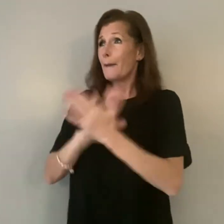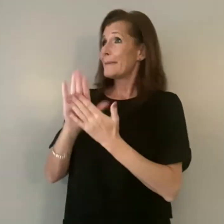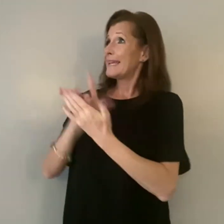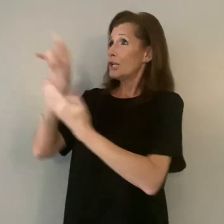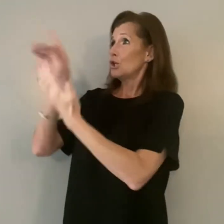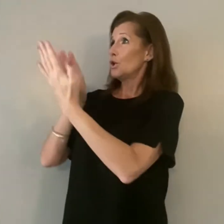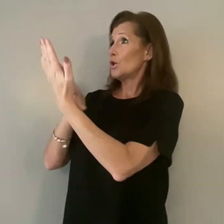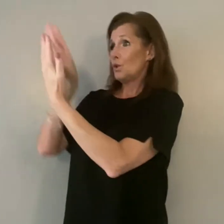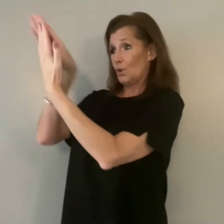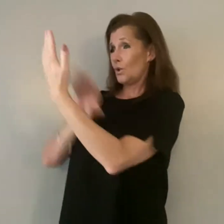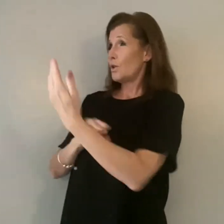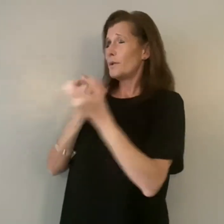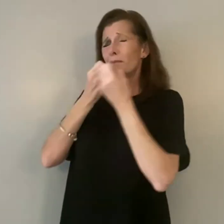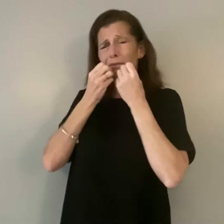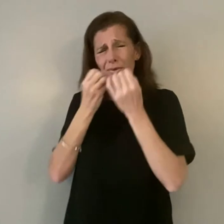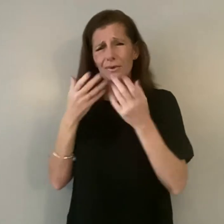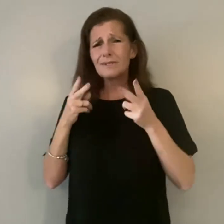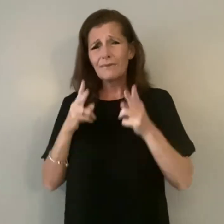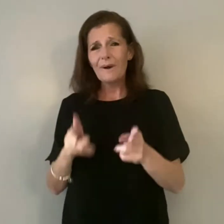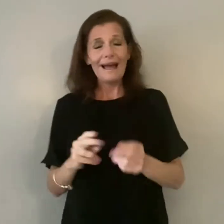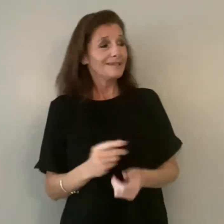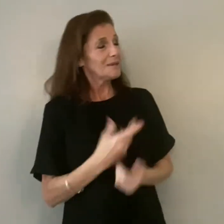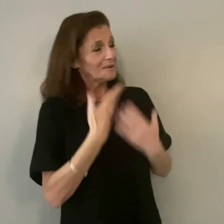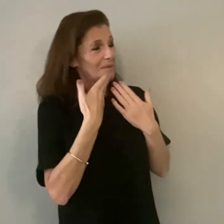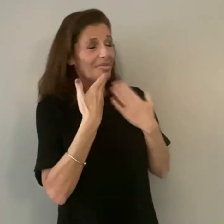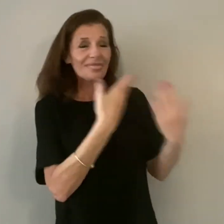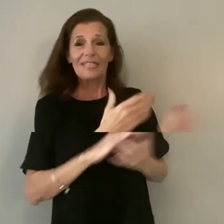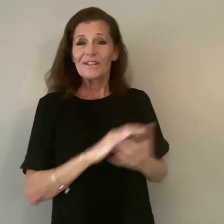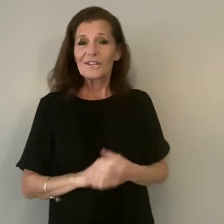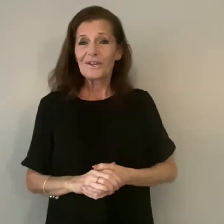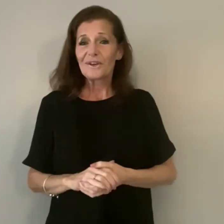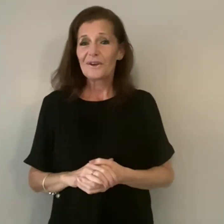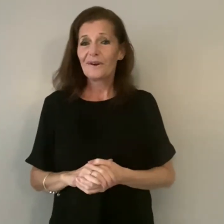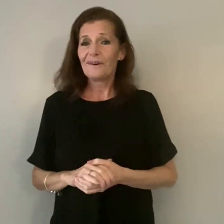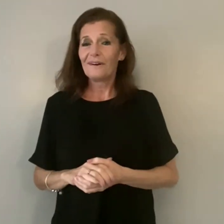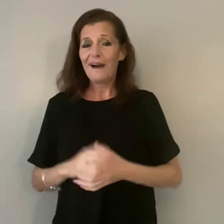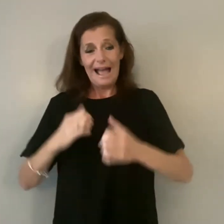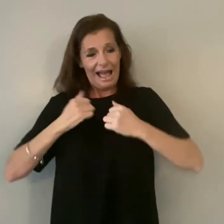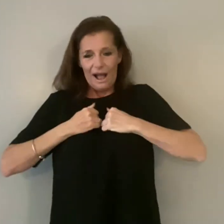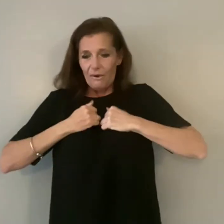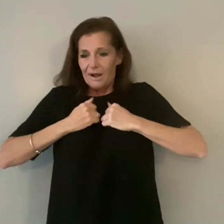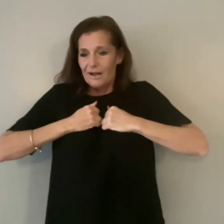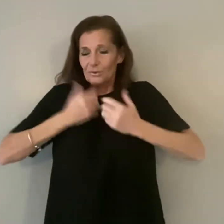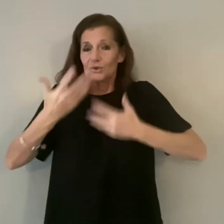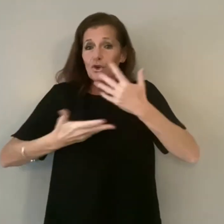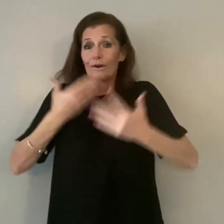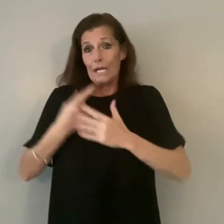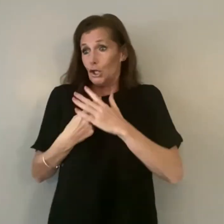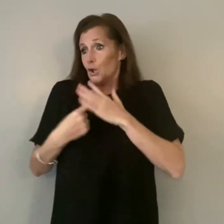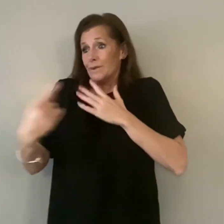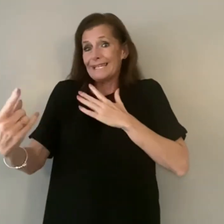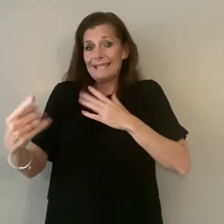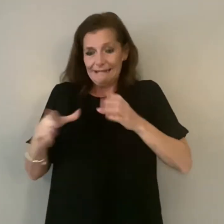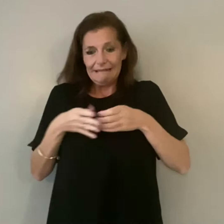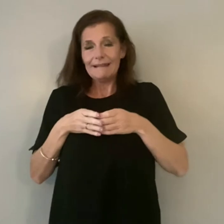And so you're demonstrating that in a really beautiful way, I think. Thank you, so our story is our own it's unique to us